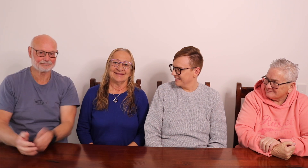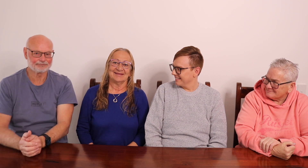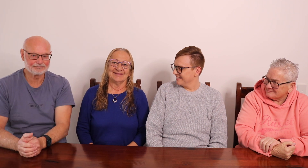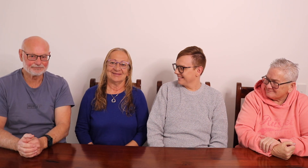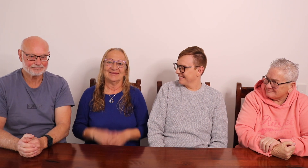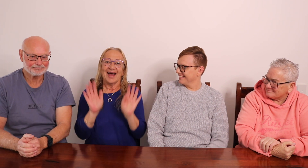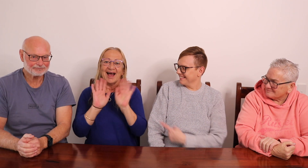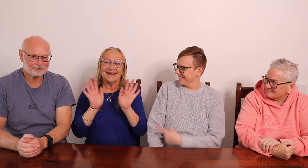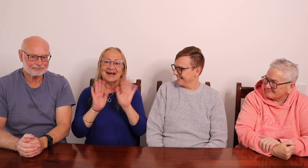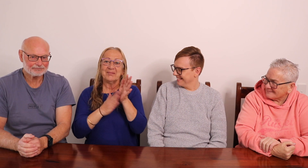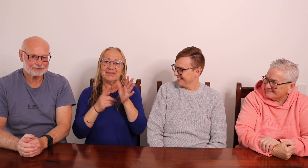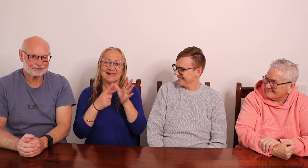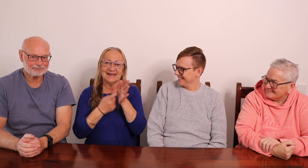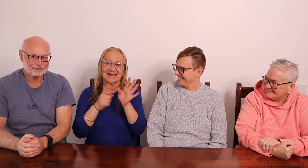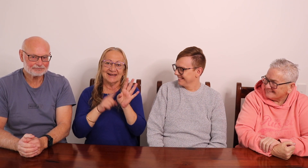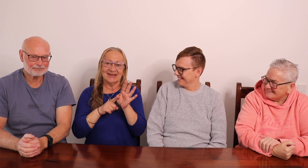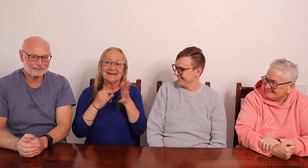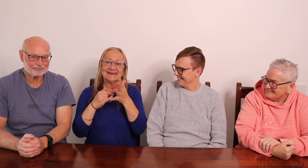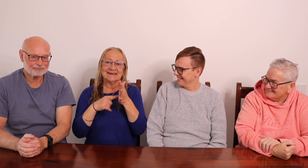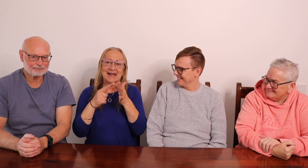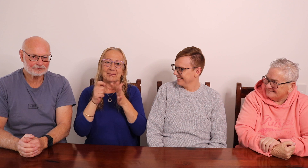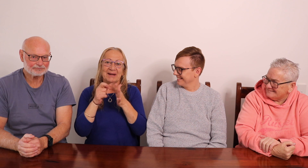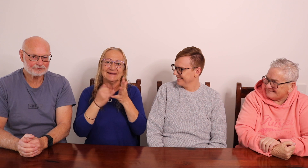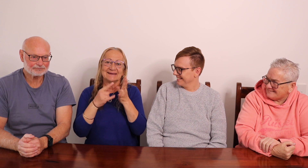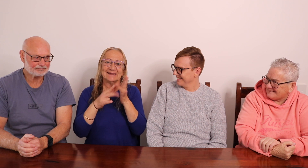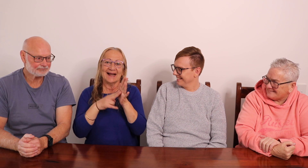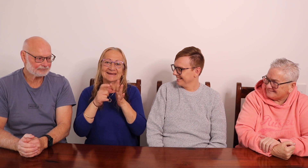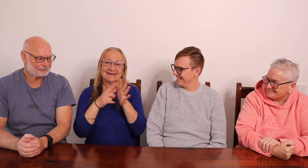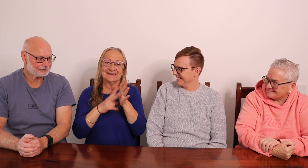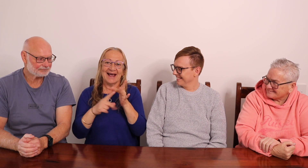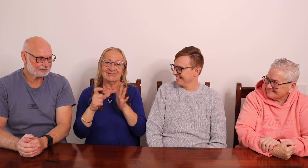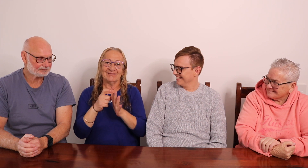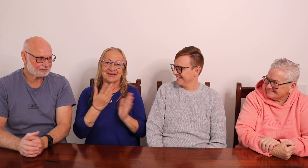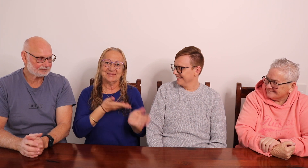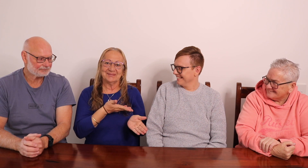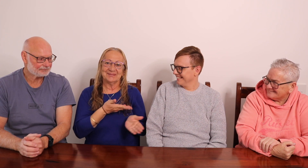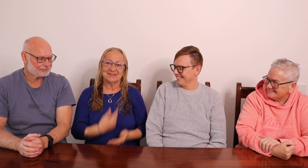Hi, my name is Mary, David is my step son.